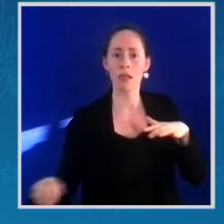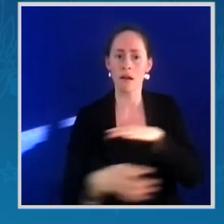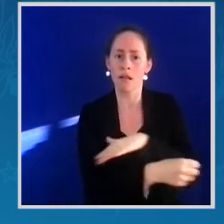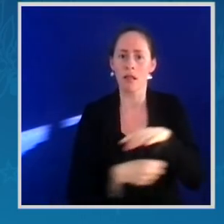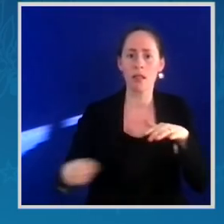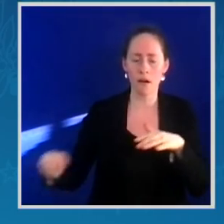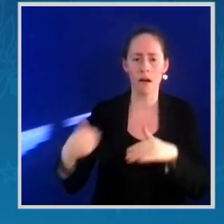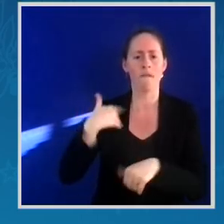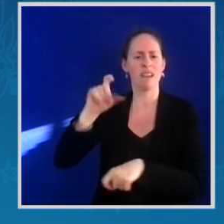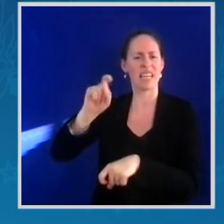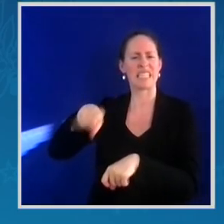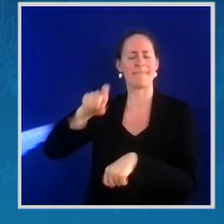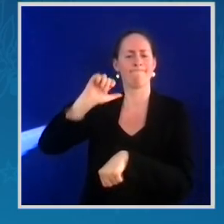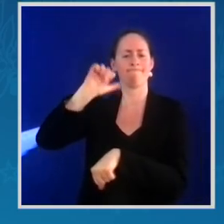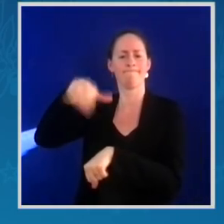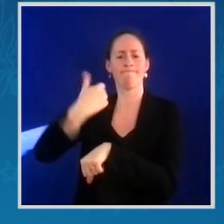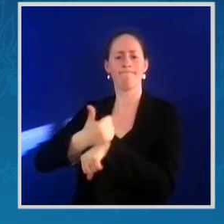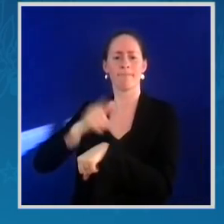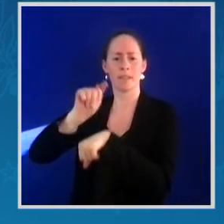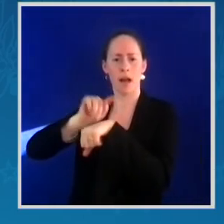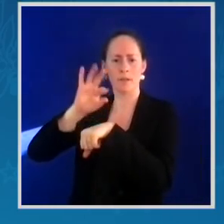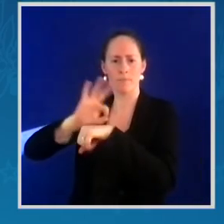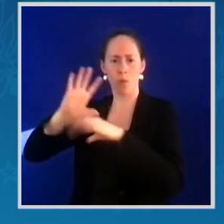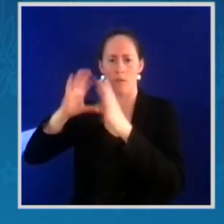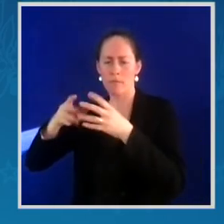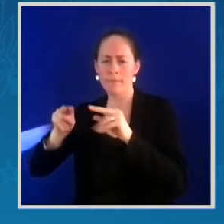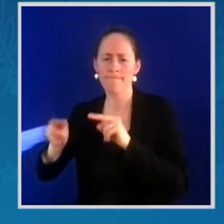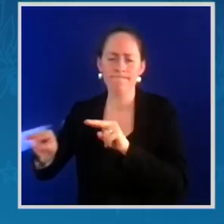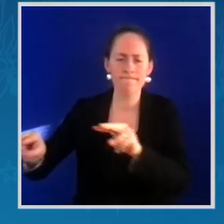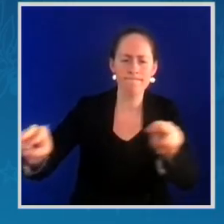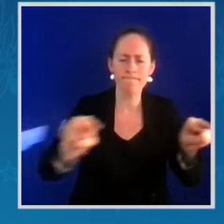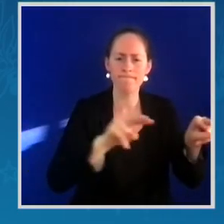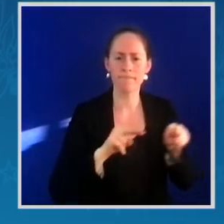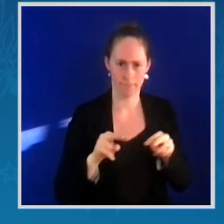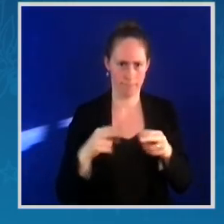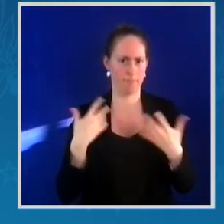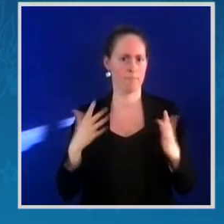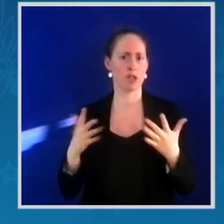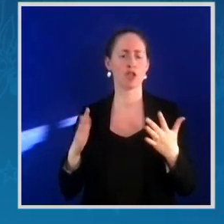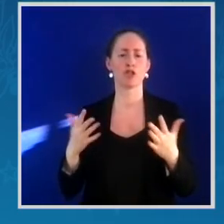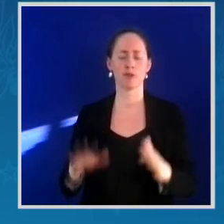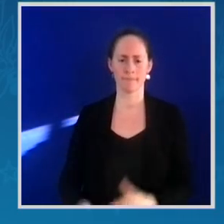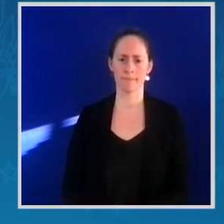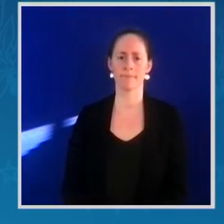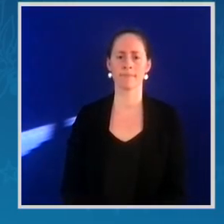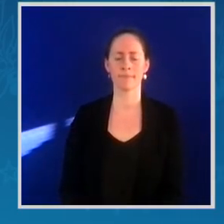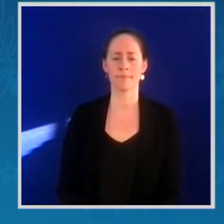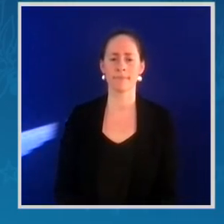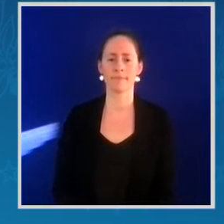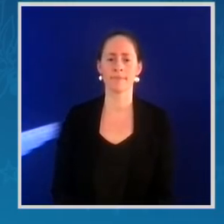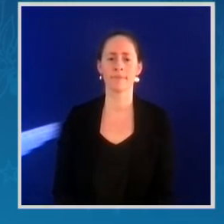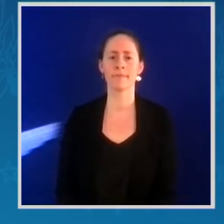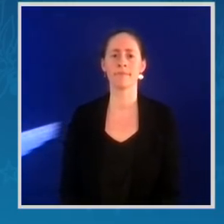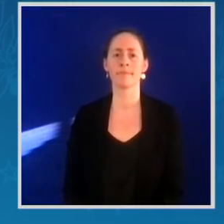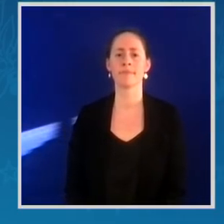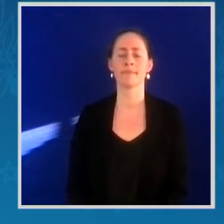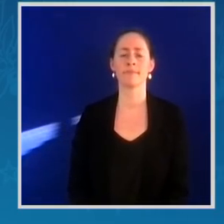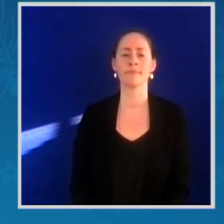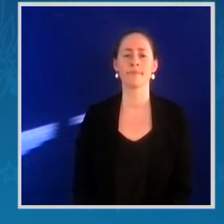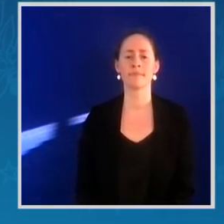much less became Vice President the need to address the fact that there are some of our most vulnerable populations